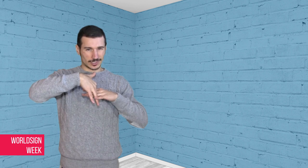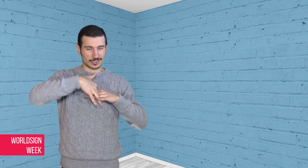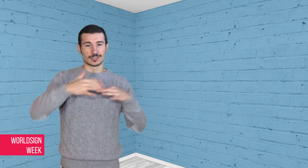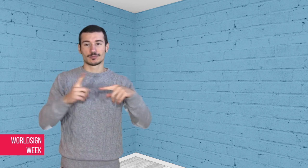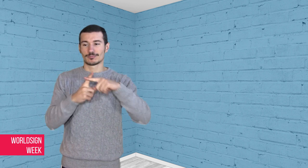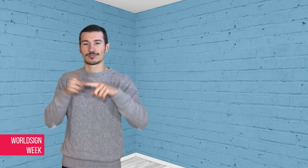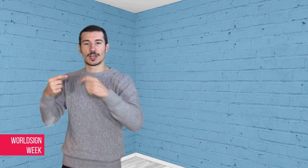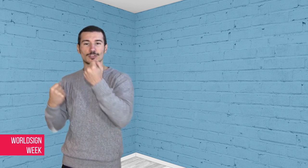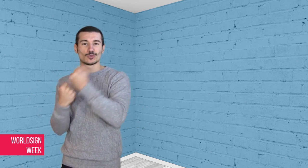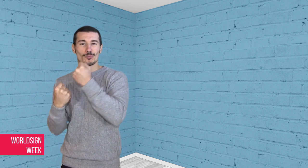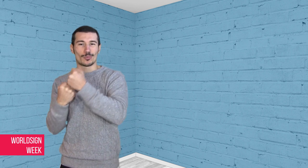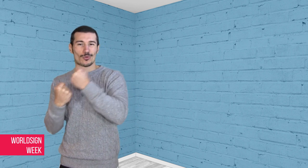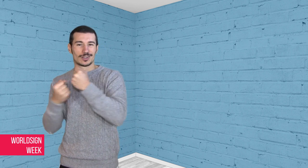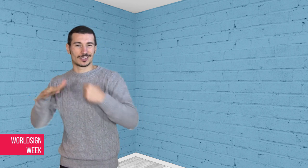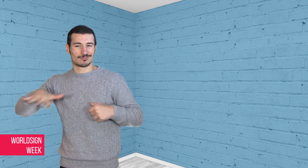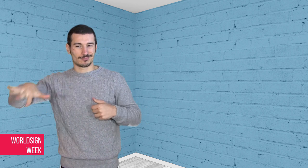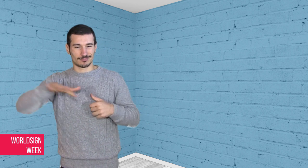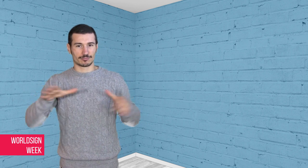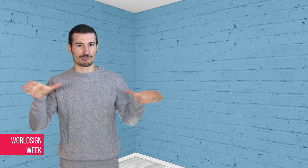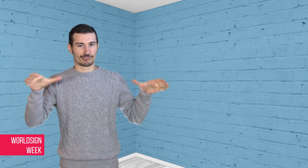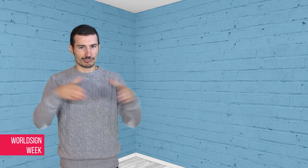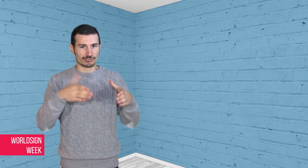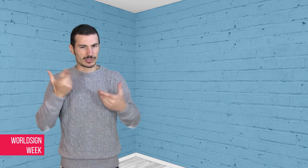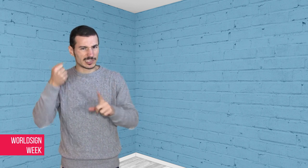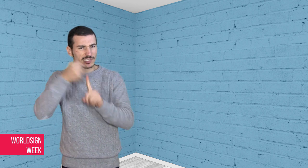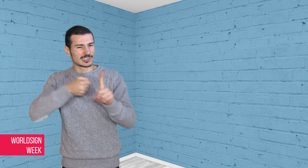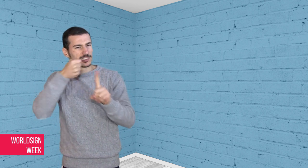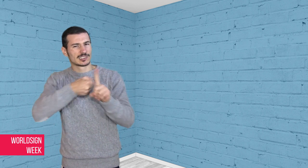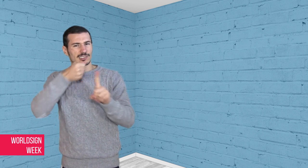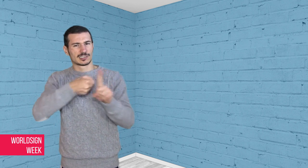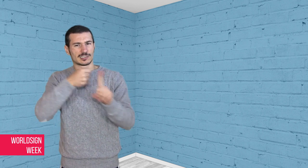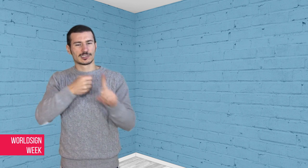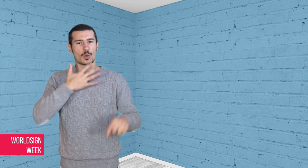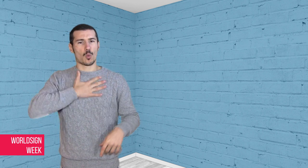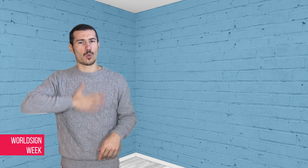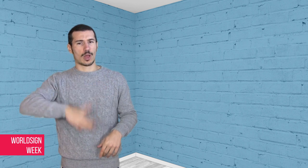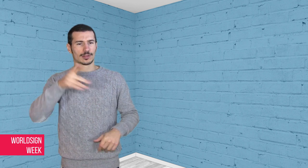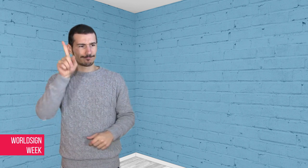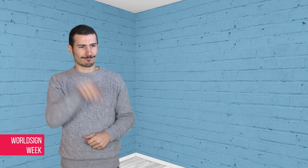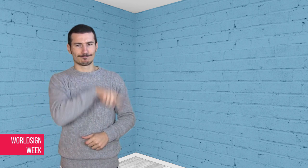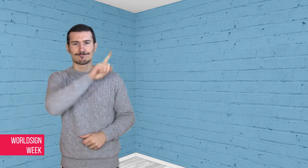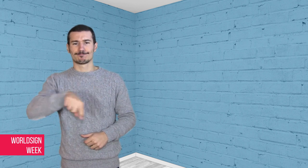at Standing Rock, indigenous group and its supporters